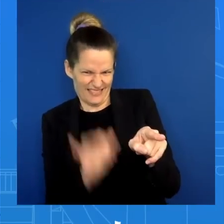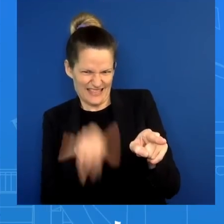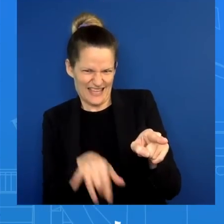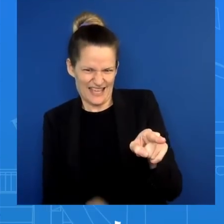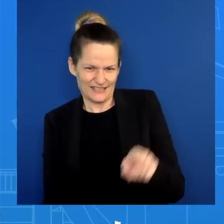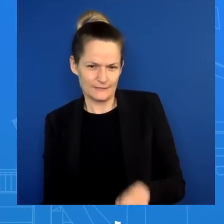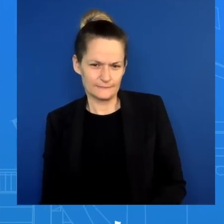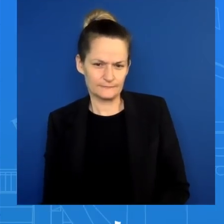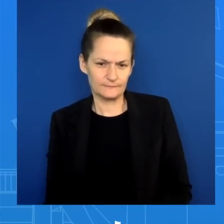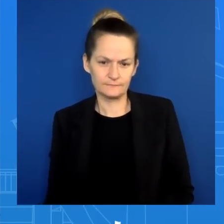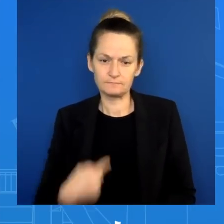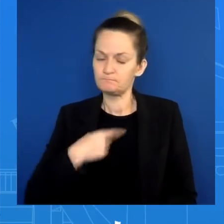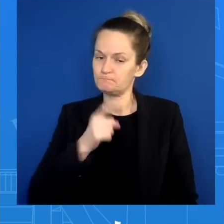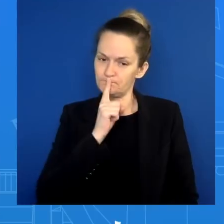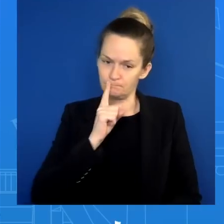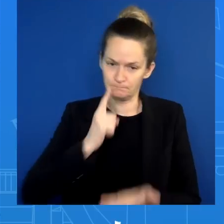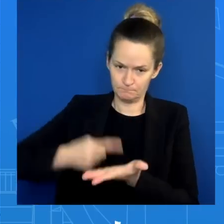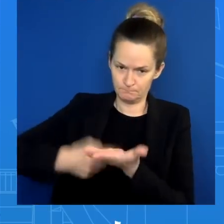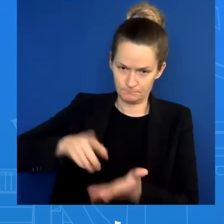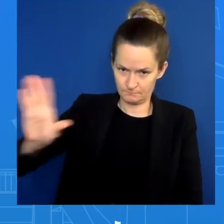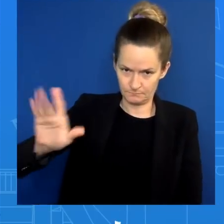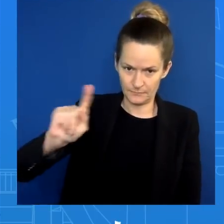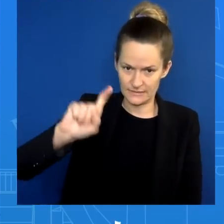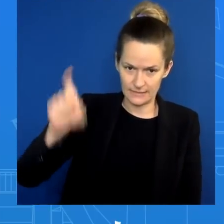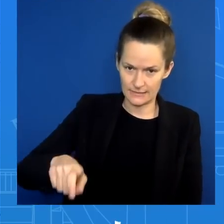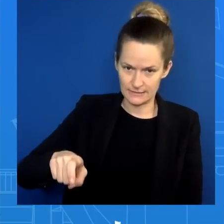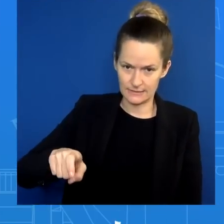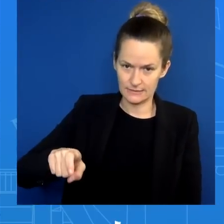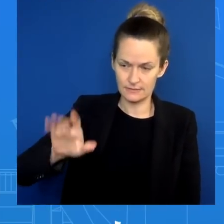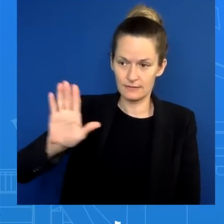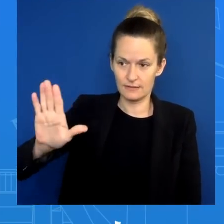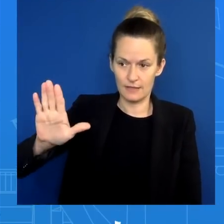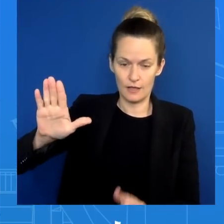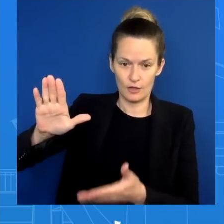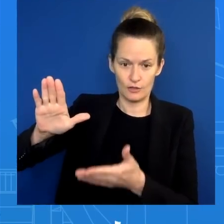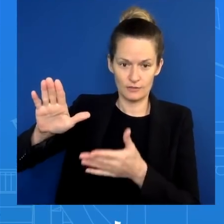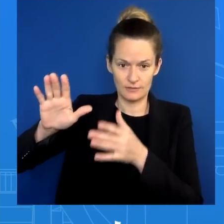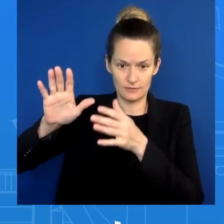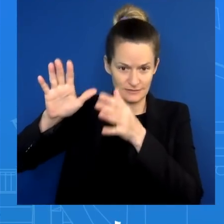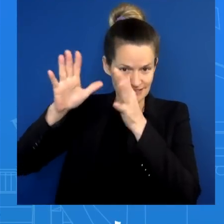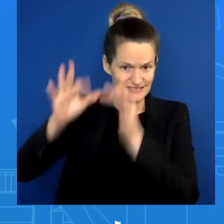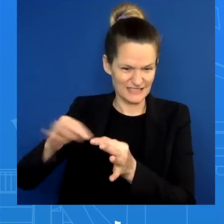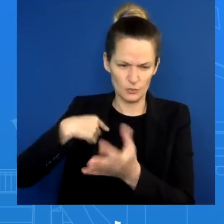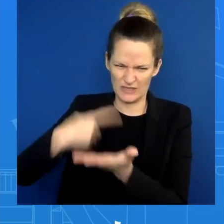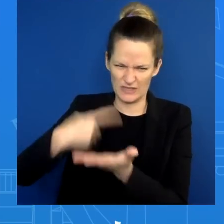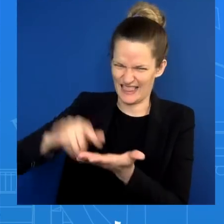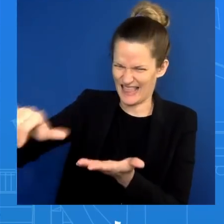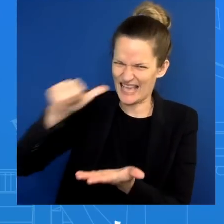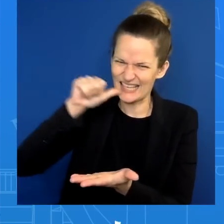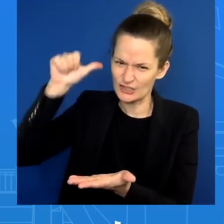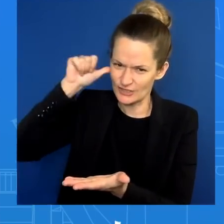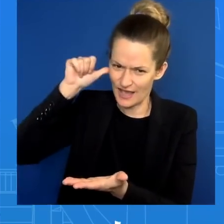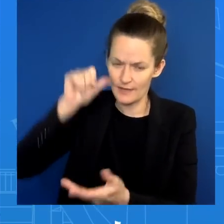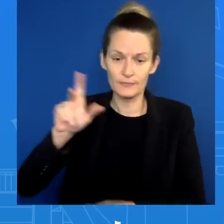which is which is the district court affirming that medical providers can deny life saving and health preserving care for women,